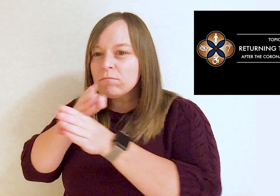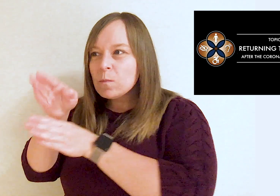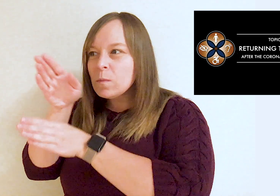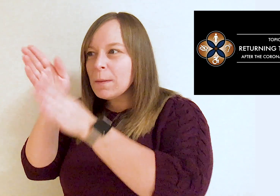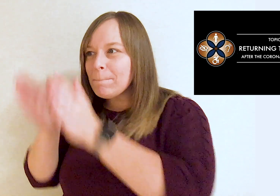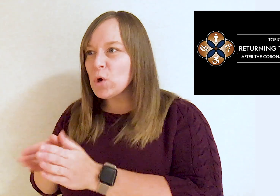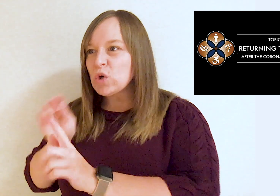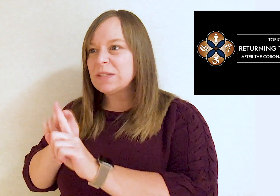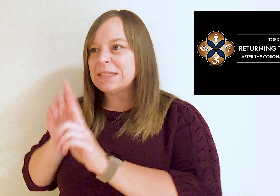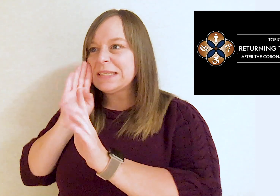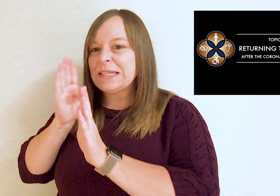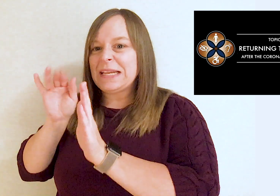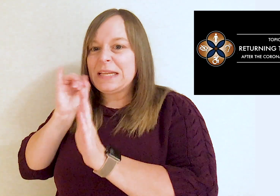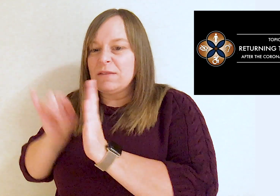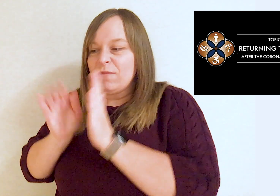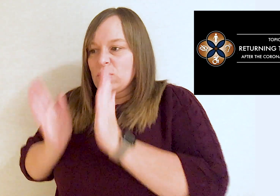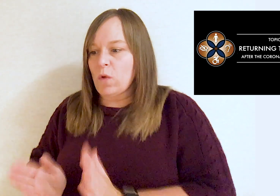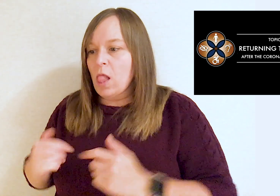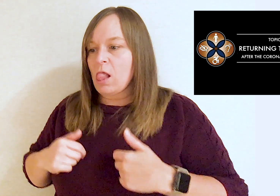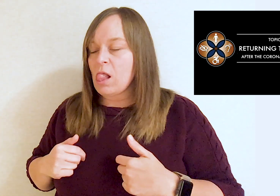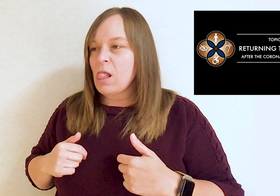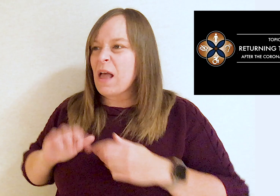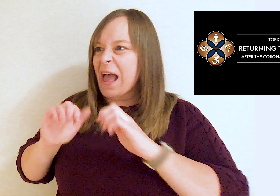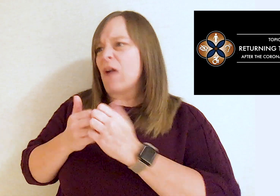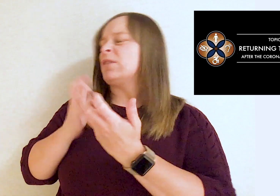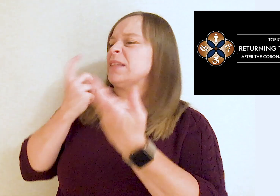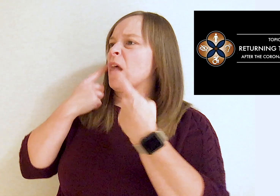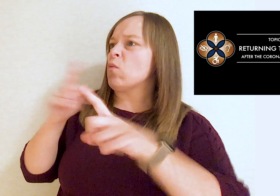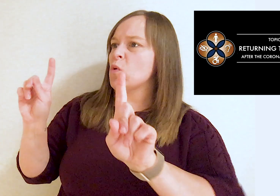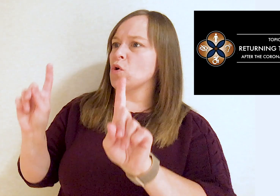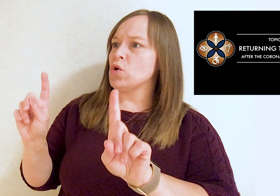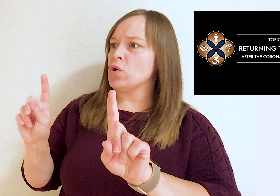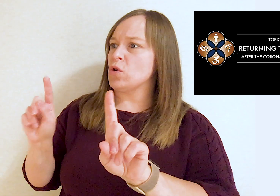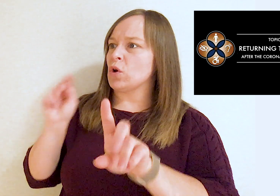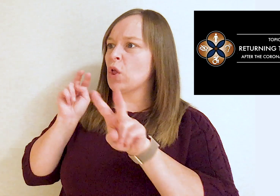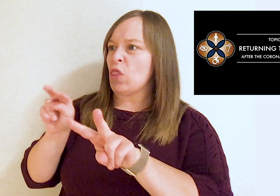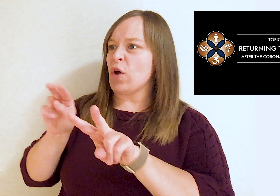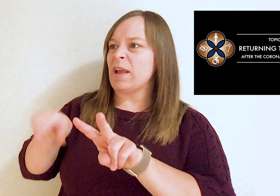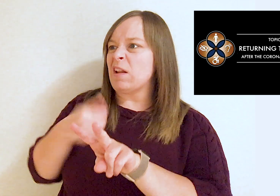on you as an individual. How does that work as far as looking at someone else's